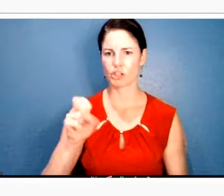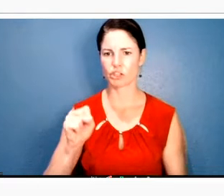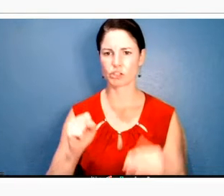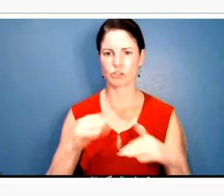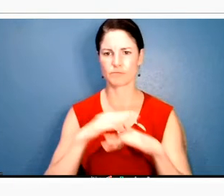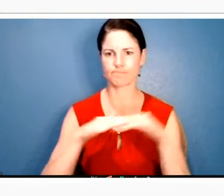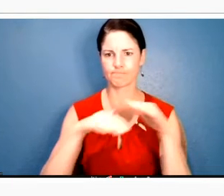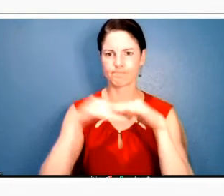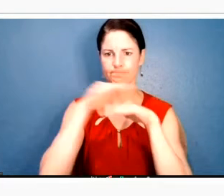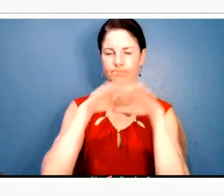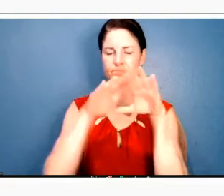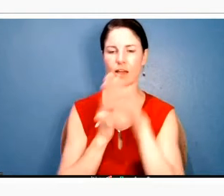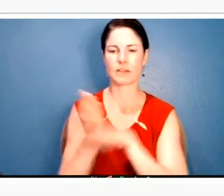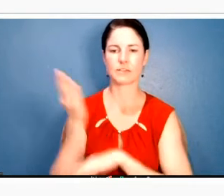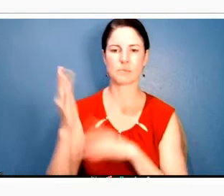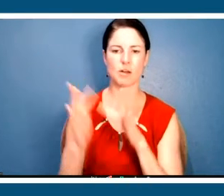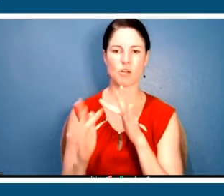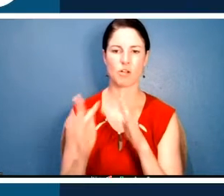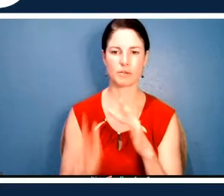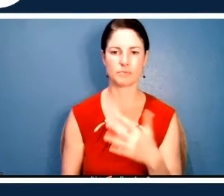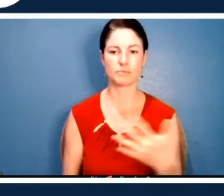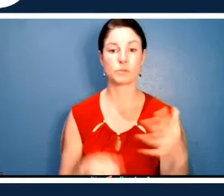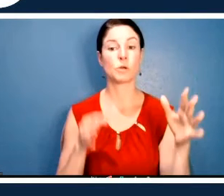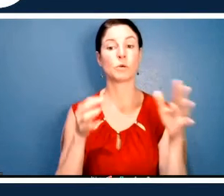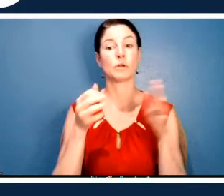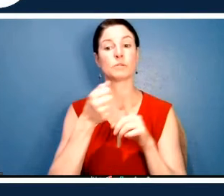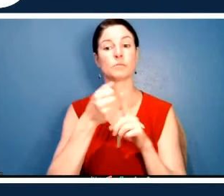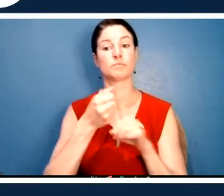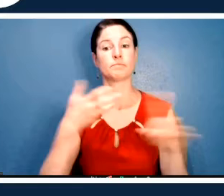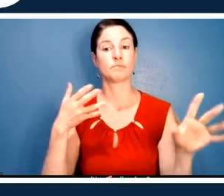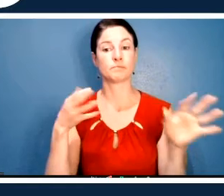SacGov: let's discuss which tools are right for you step one.